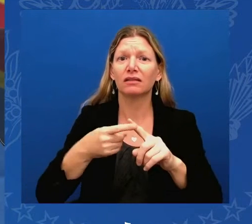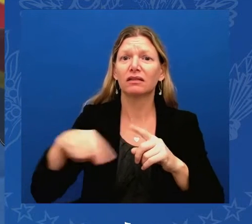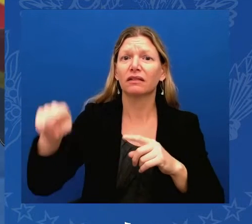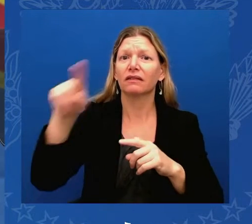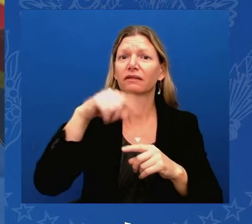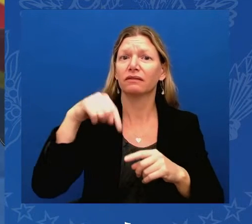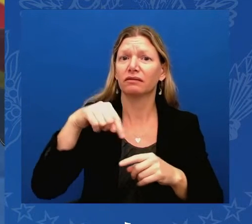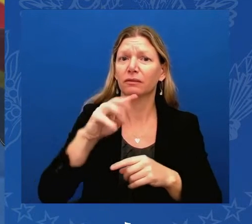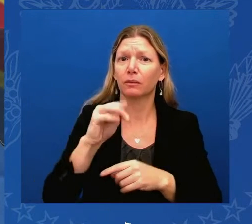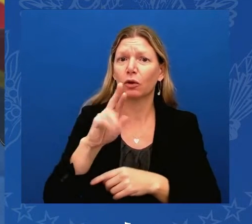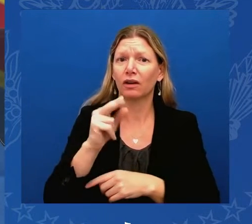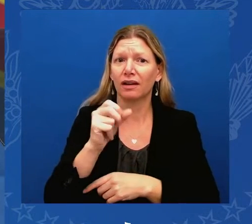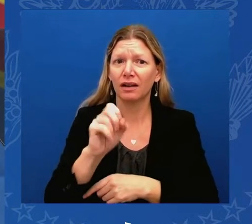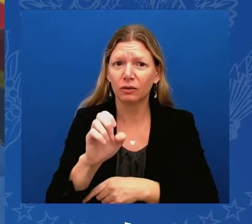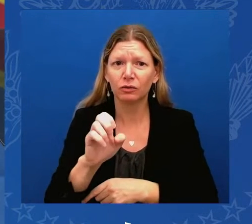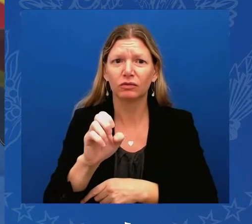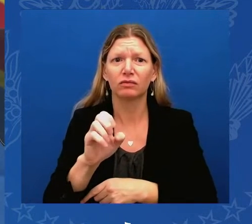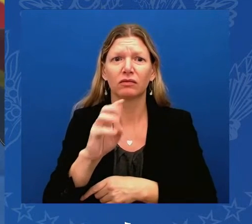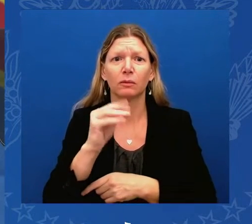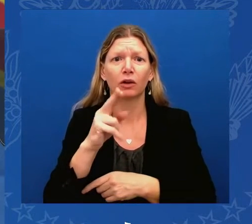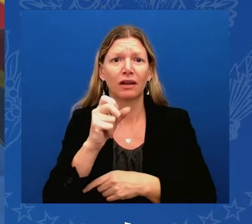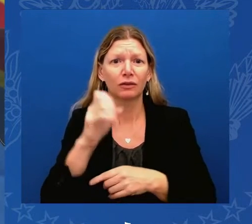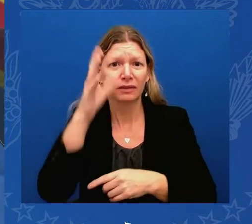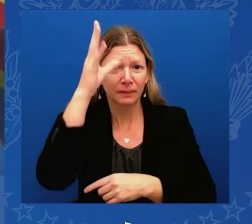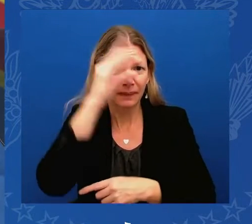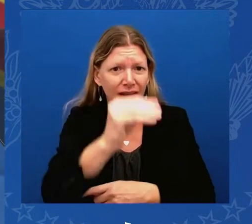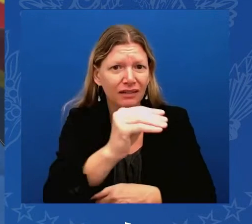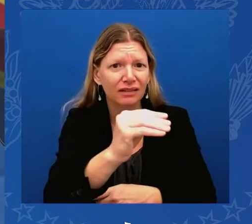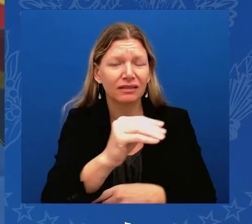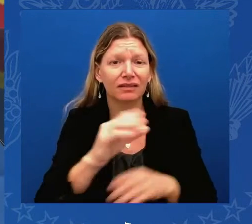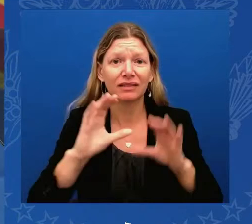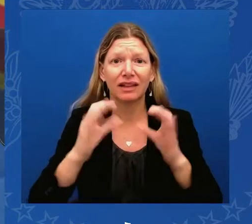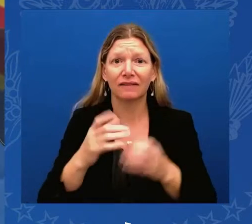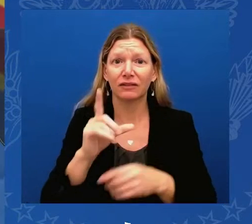I got more Morehouse men in the White House telling me what to do than I know what to do.